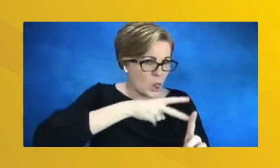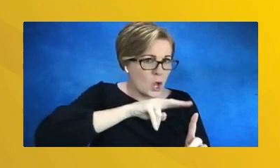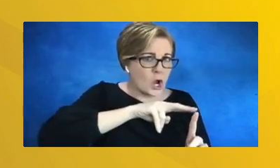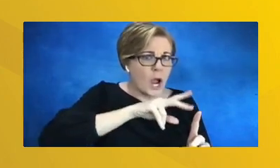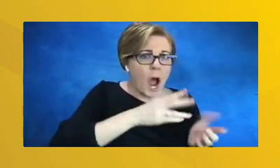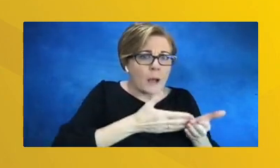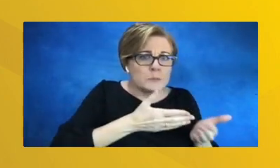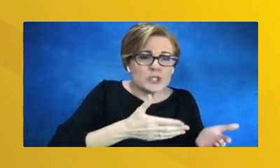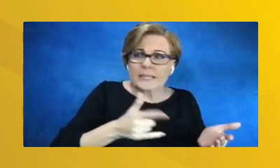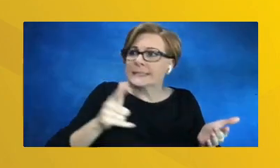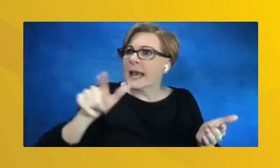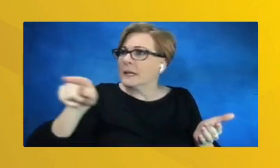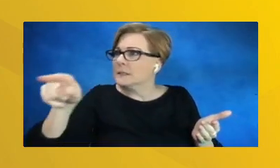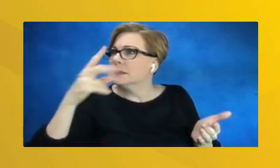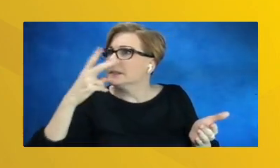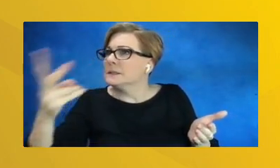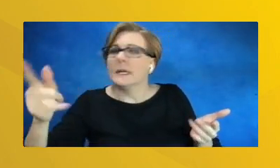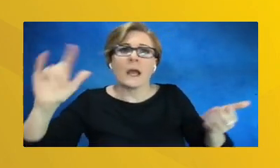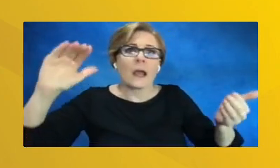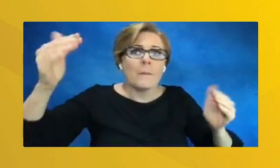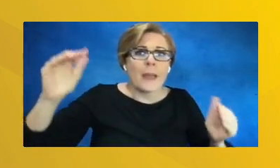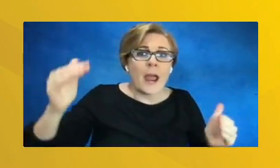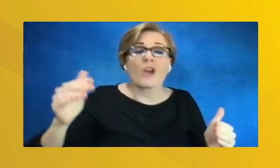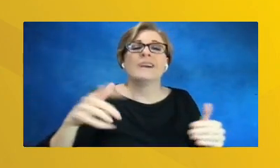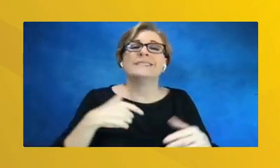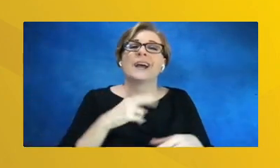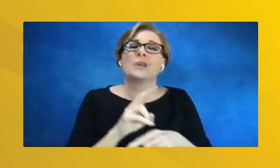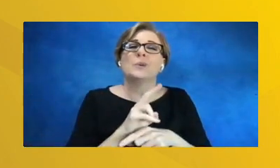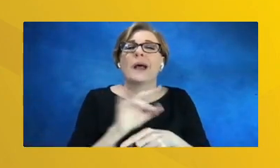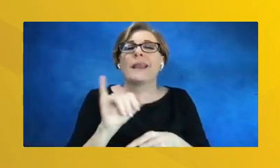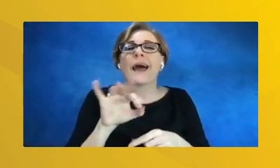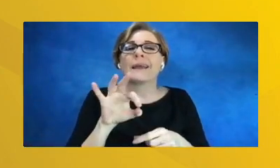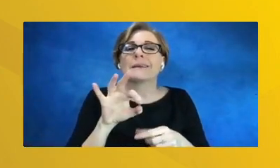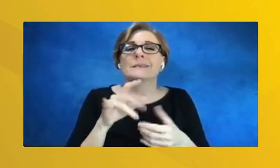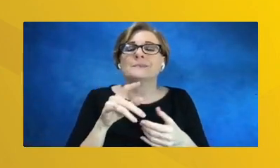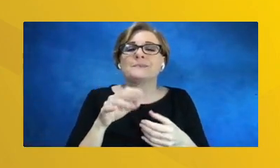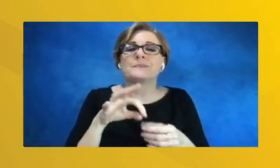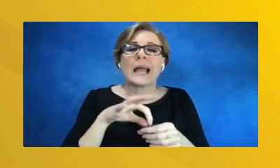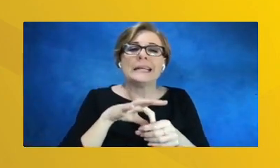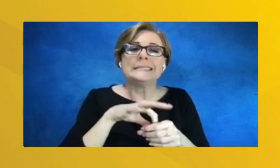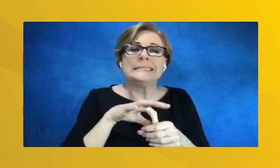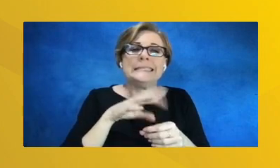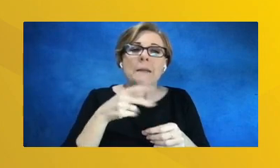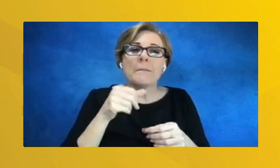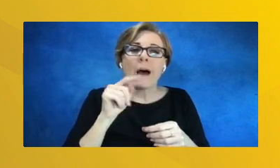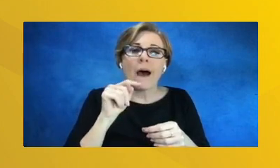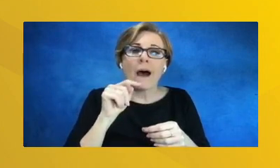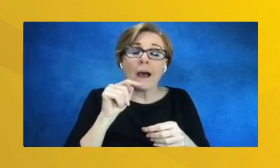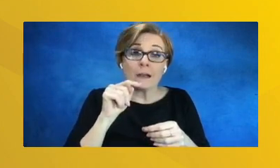I use the example of a teapot. They might look at many different teapots, some that maybe they can touch, some in a